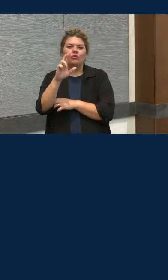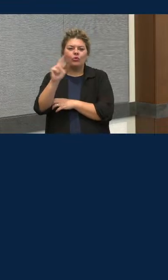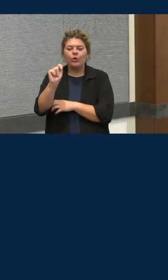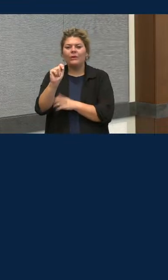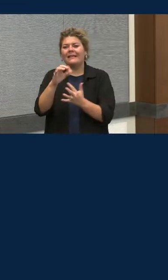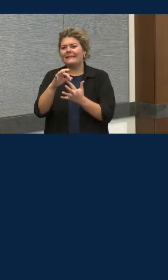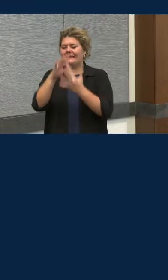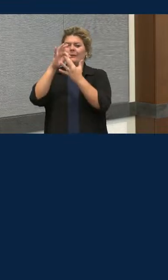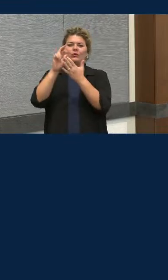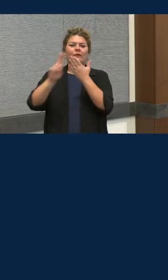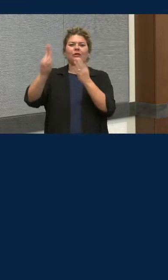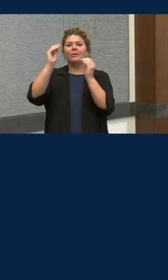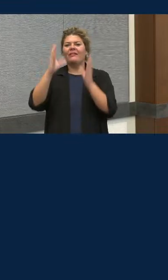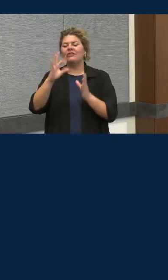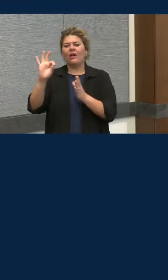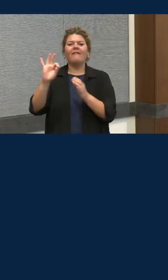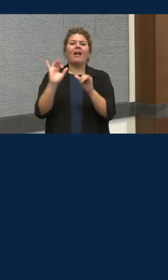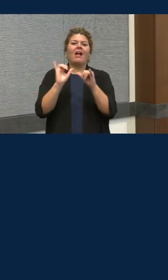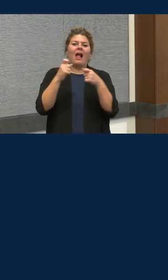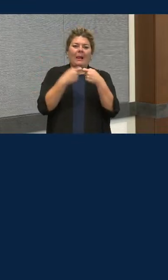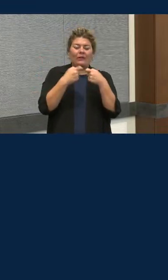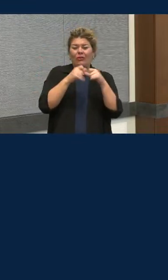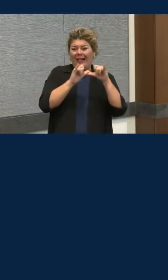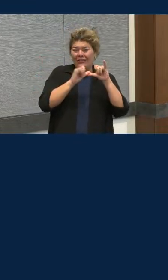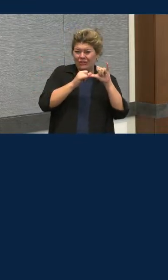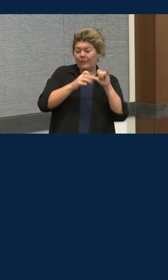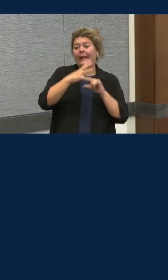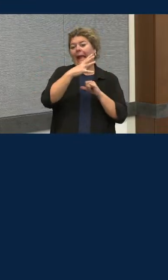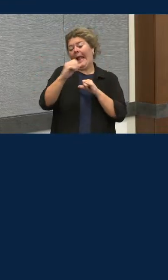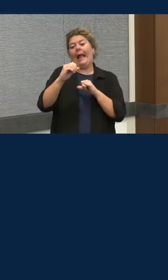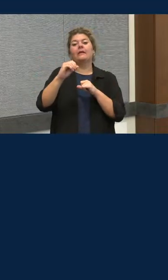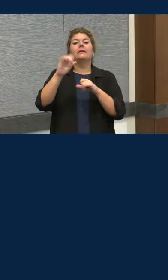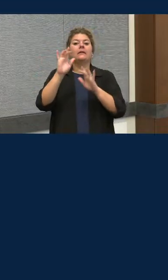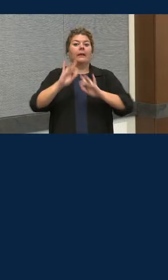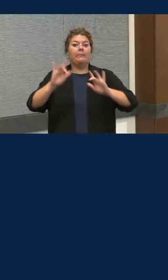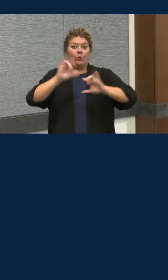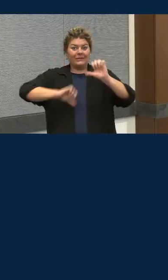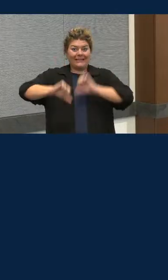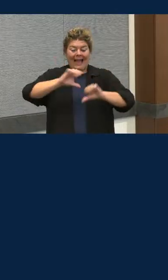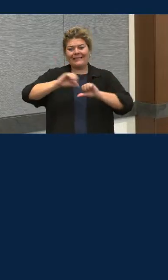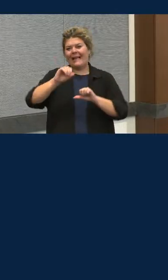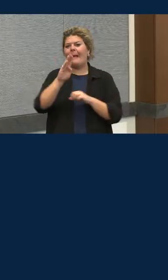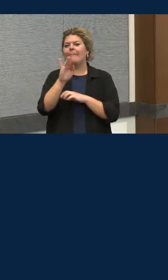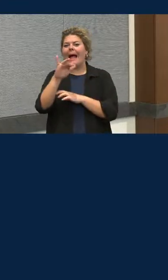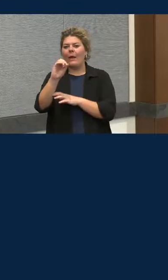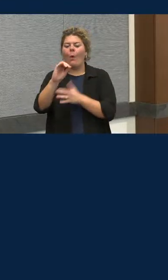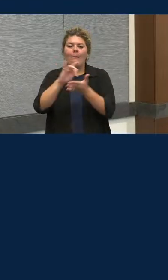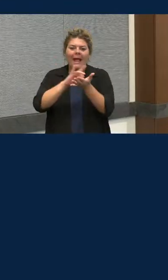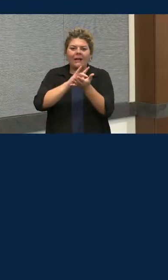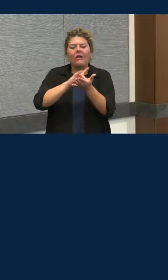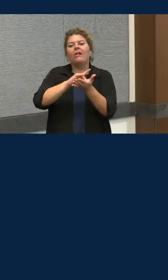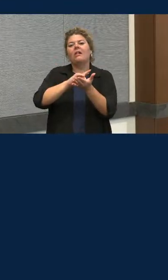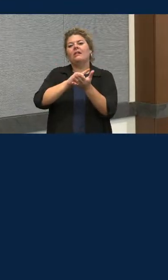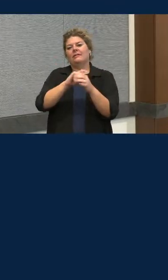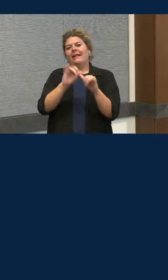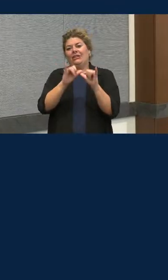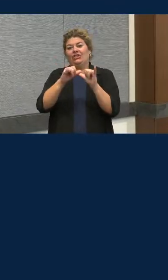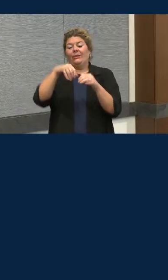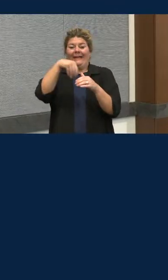Electrical Engineering and Computer Science and Professor of Biomedical Engineering in the College of Engineering, as well